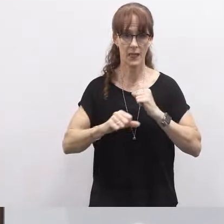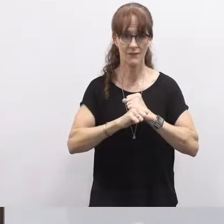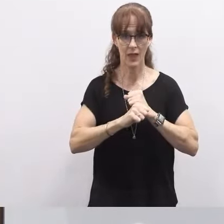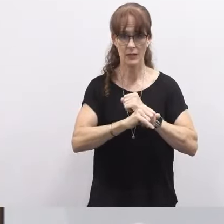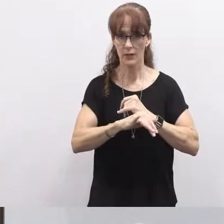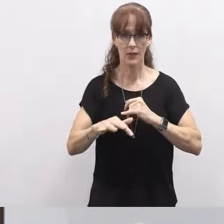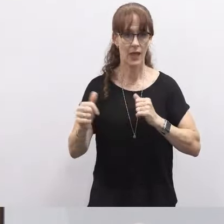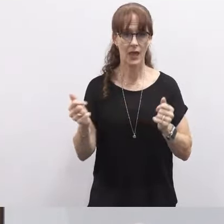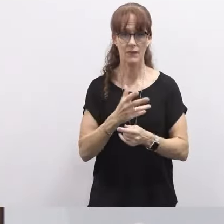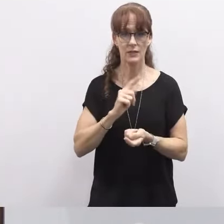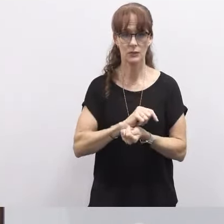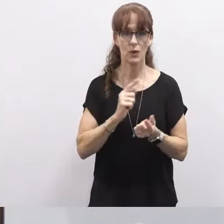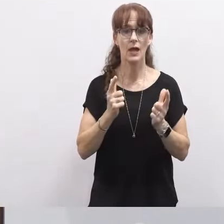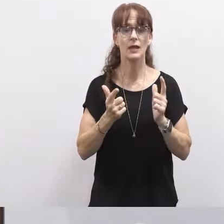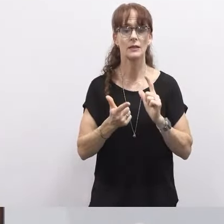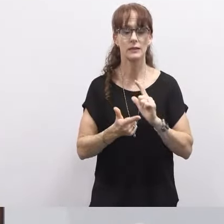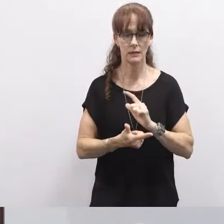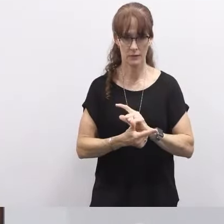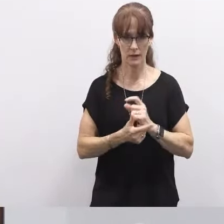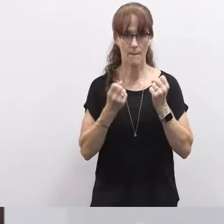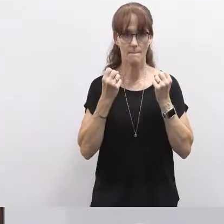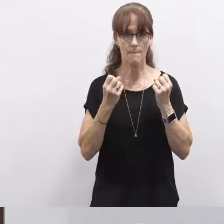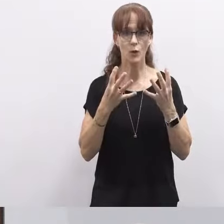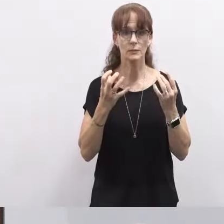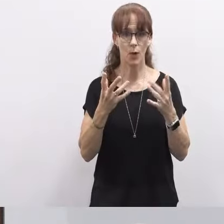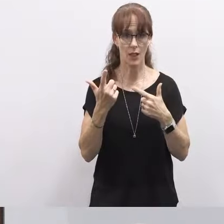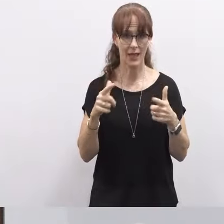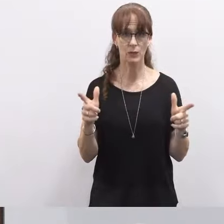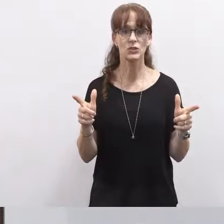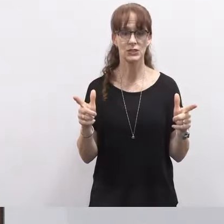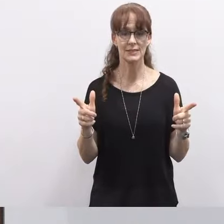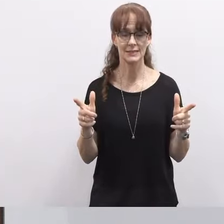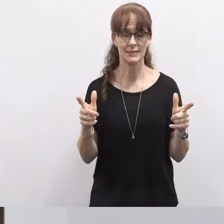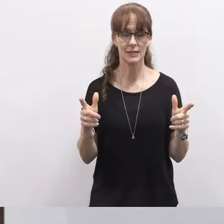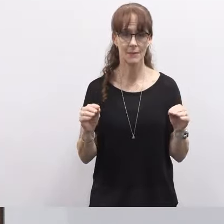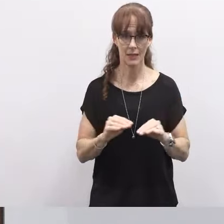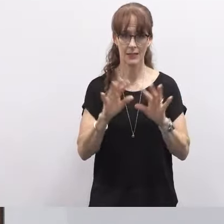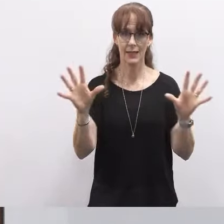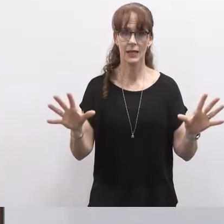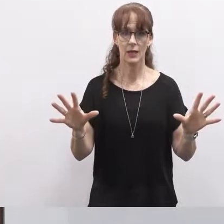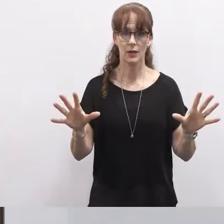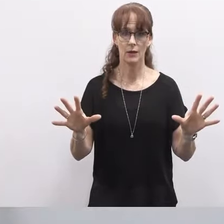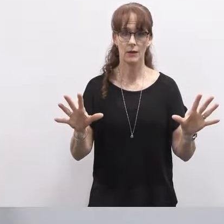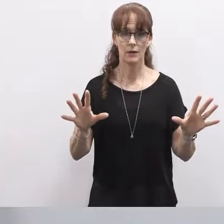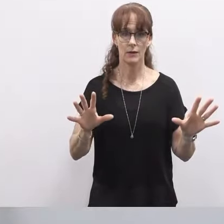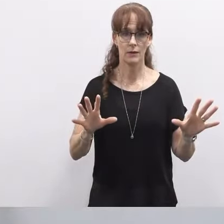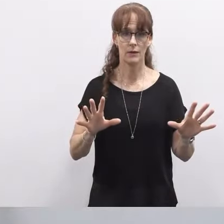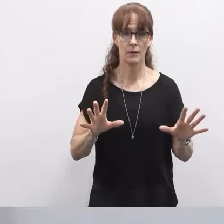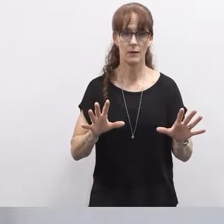everything has been translated into multiple different language. So I just wanna make sure it's clear that it hasn't been homogenous one